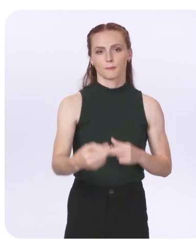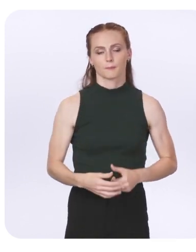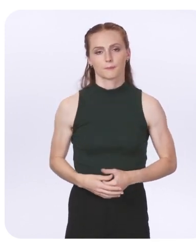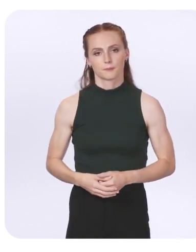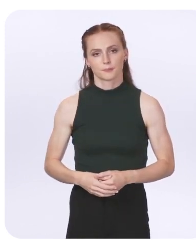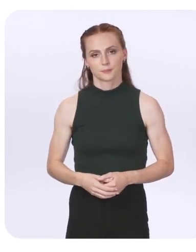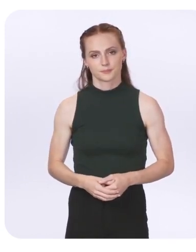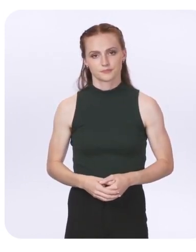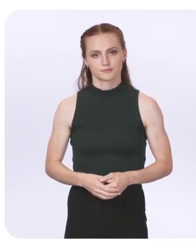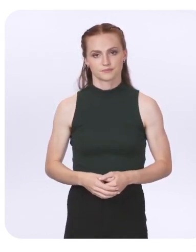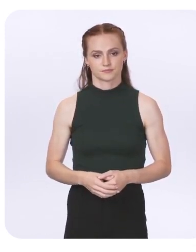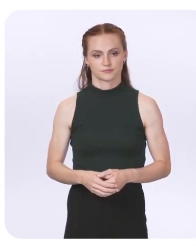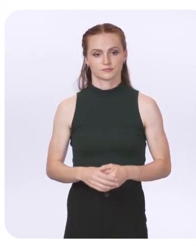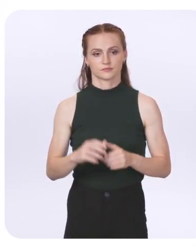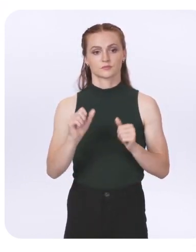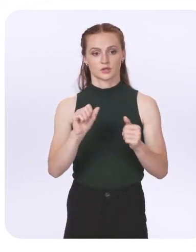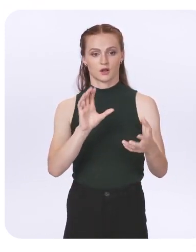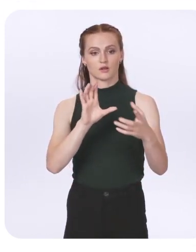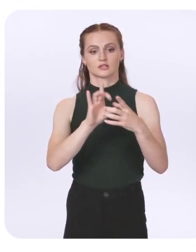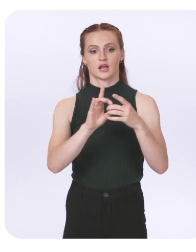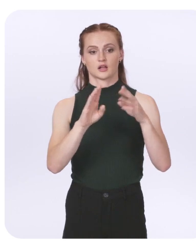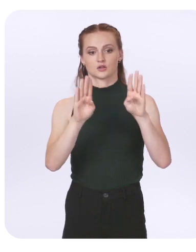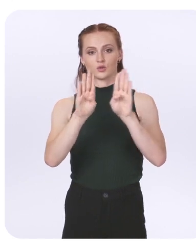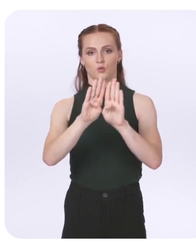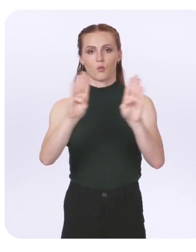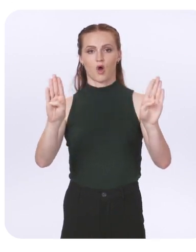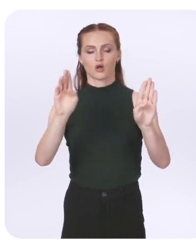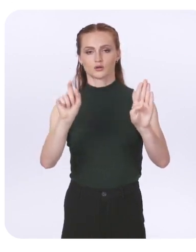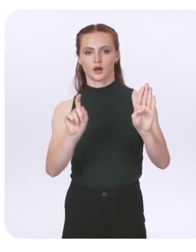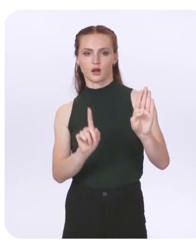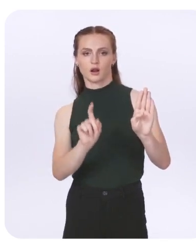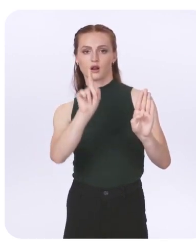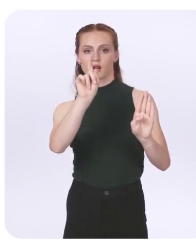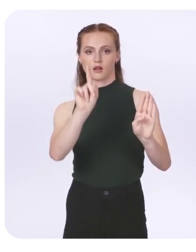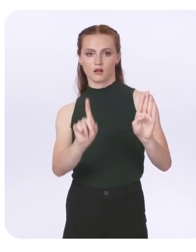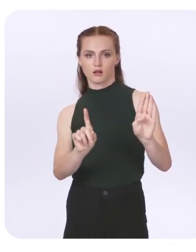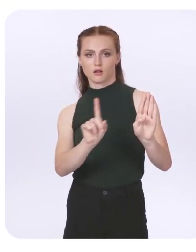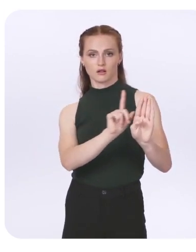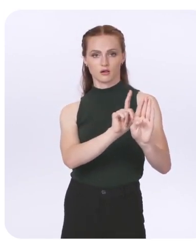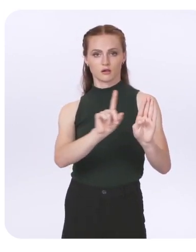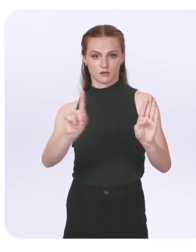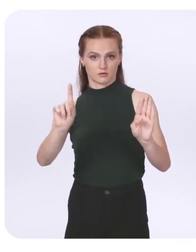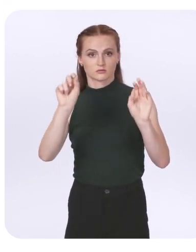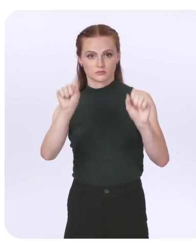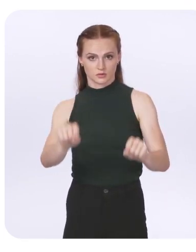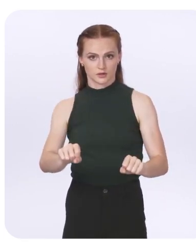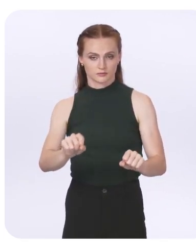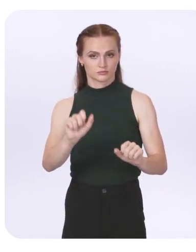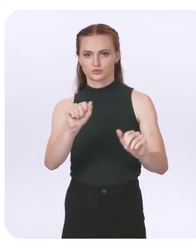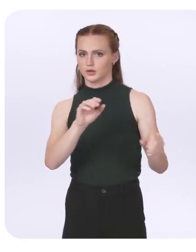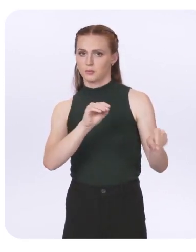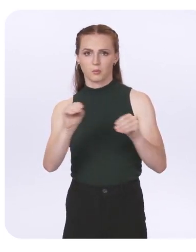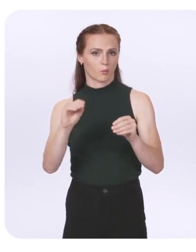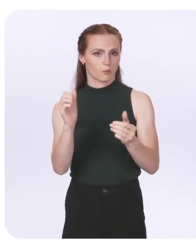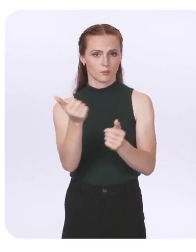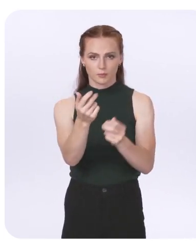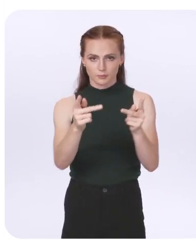You’re on this wall, you can move up and down, sideways, letting you navigate anywhere you want on that vertical surface.